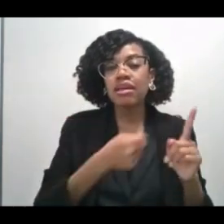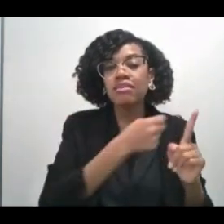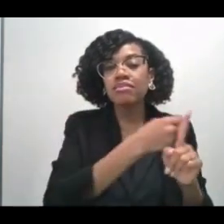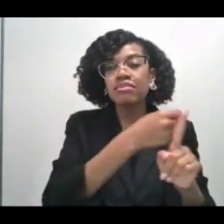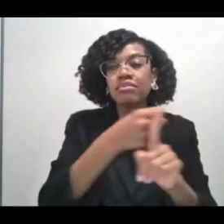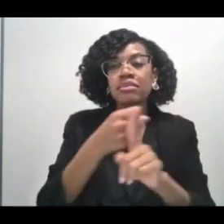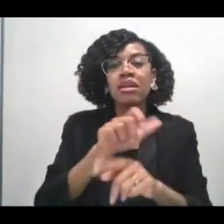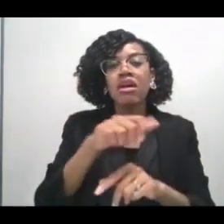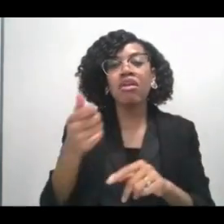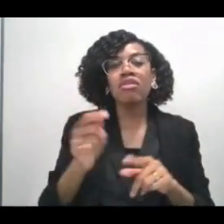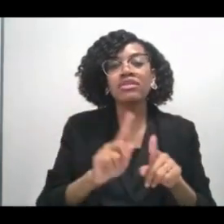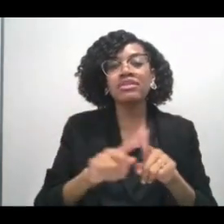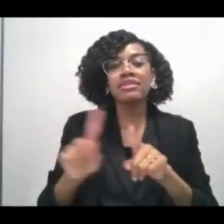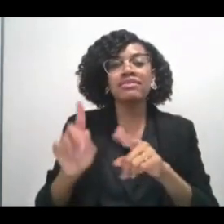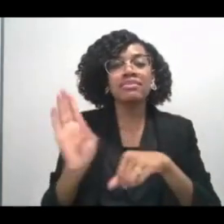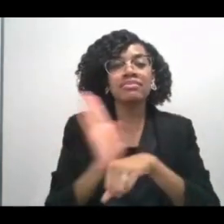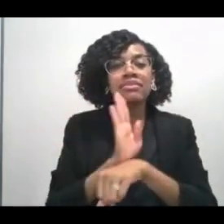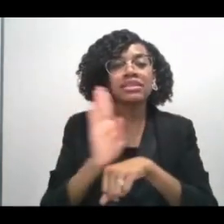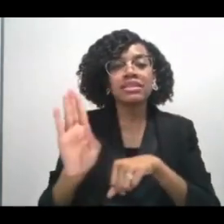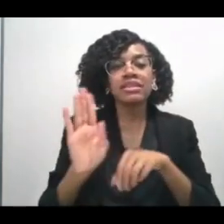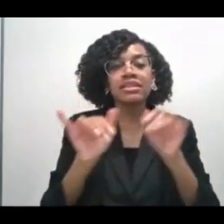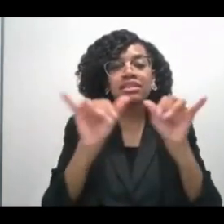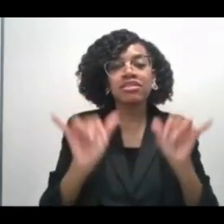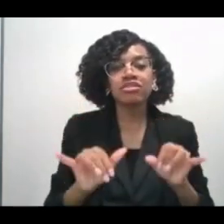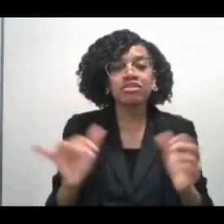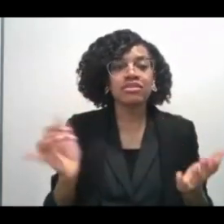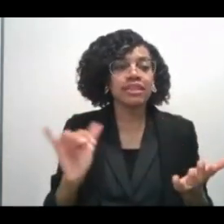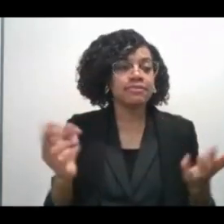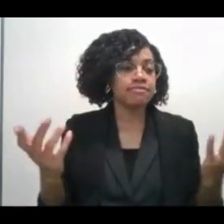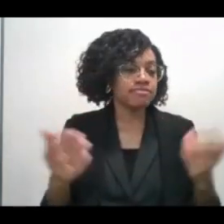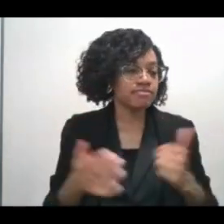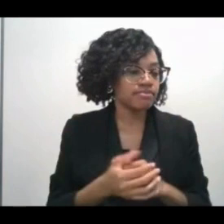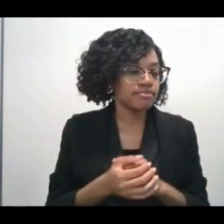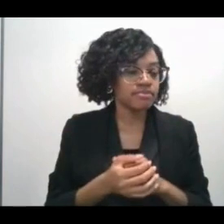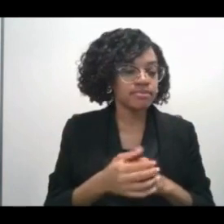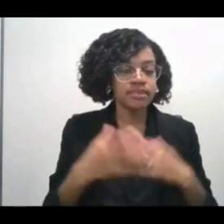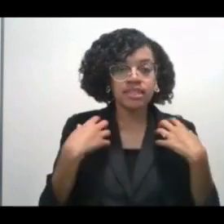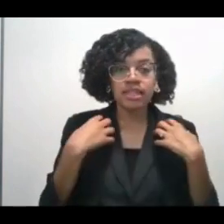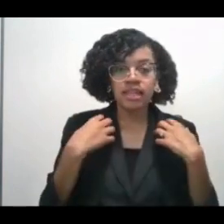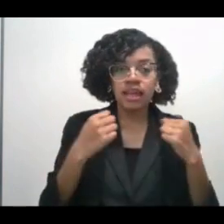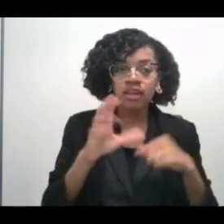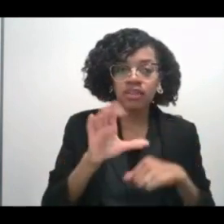business sectors health care, service delivery more broadly